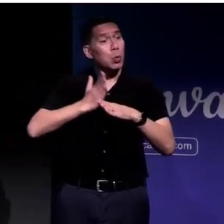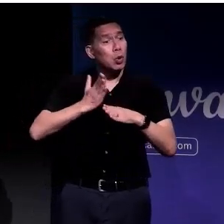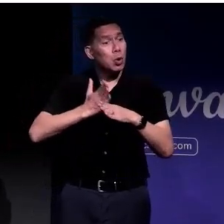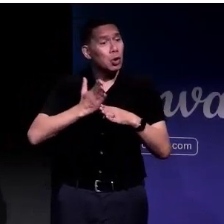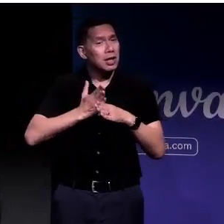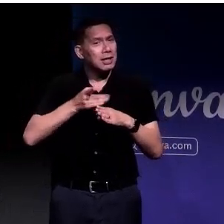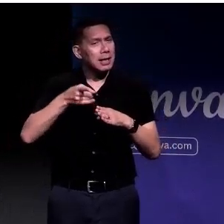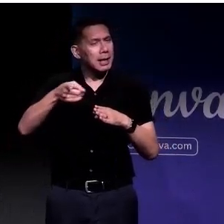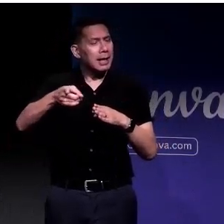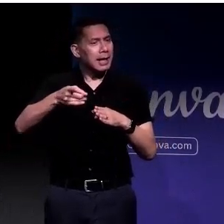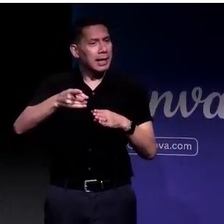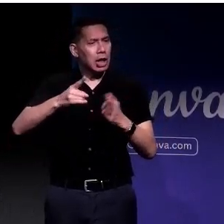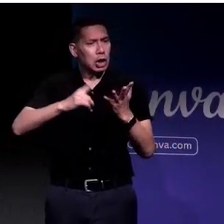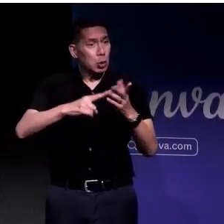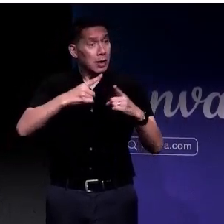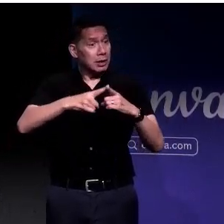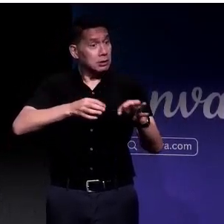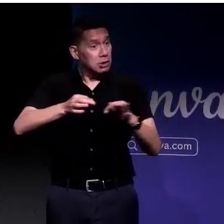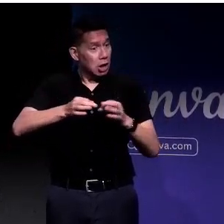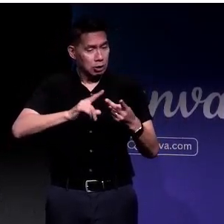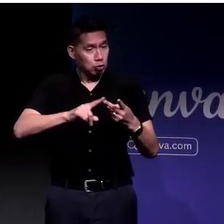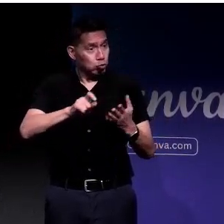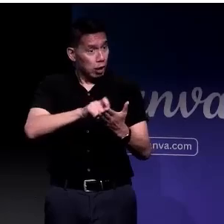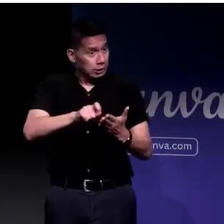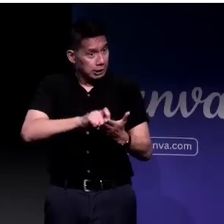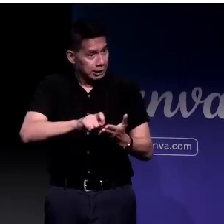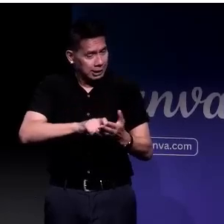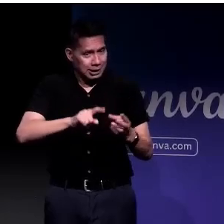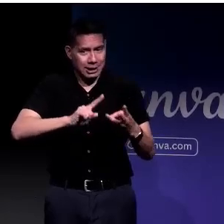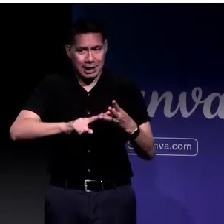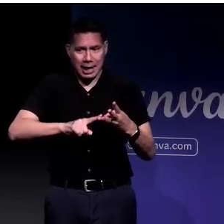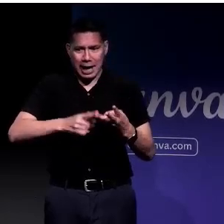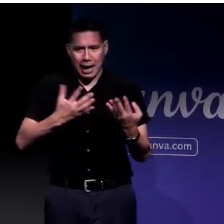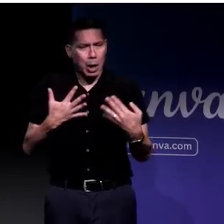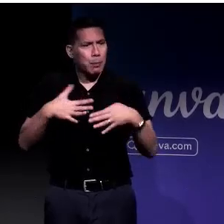in UX design and writing, and also as an emerging researcher.